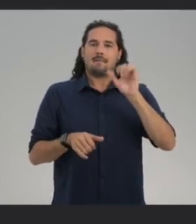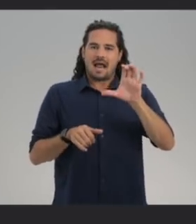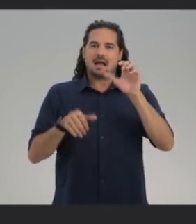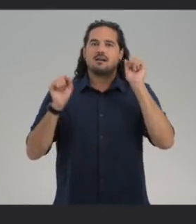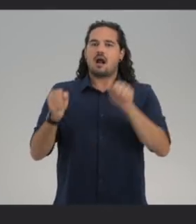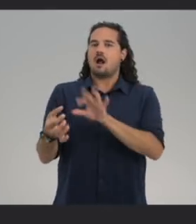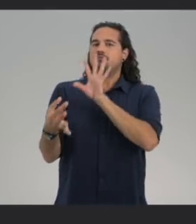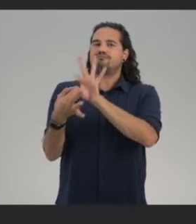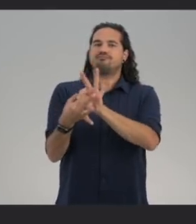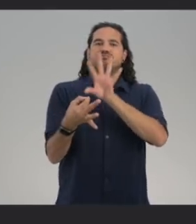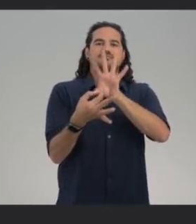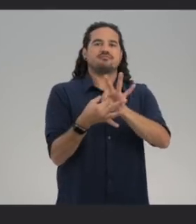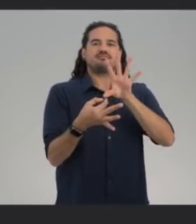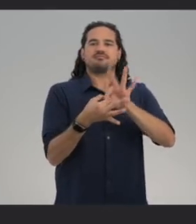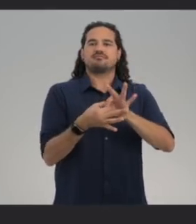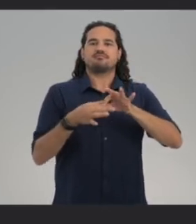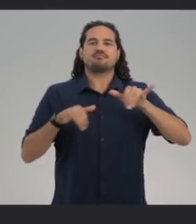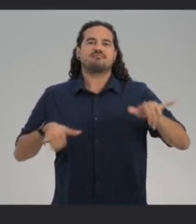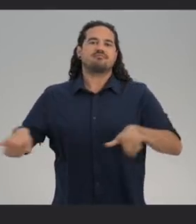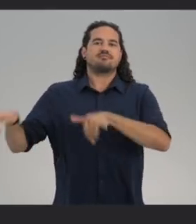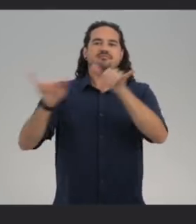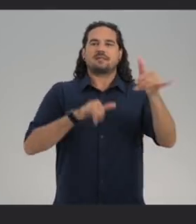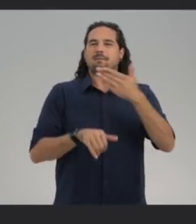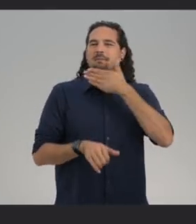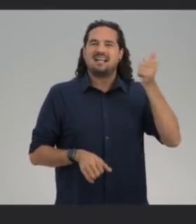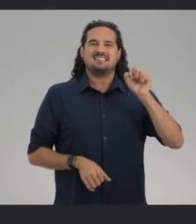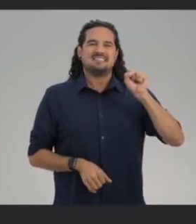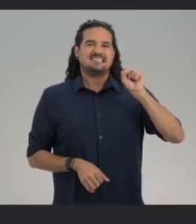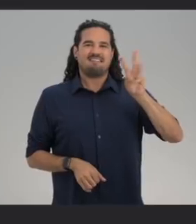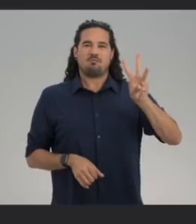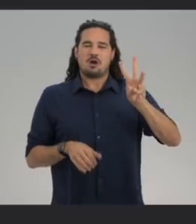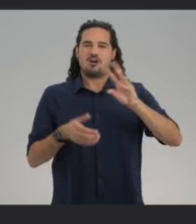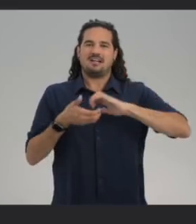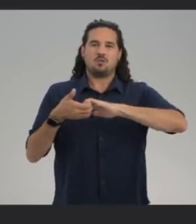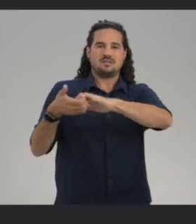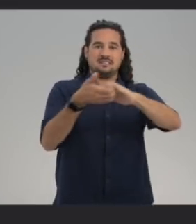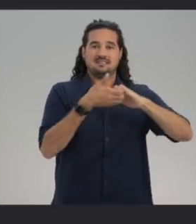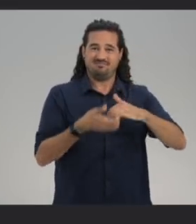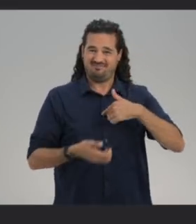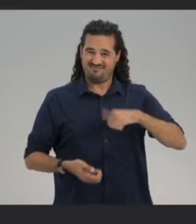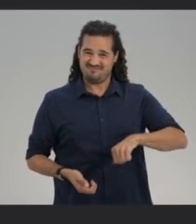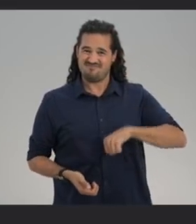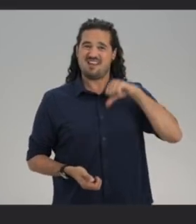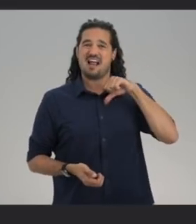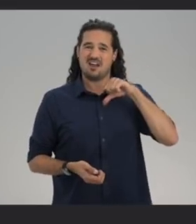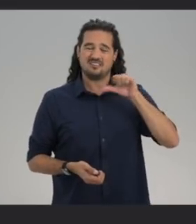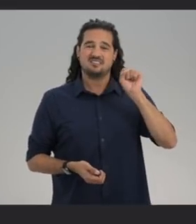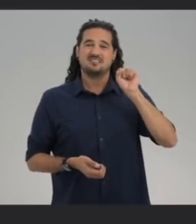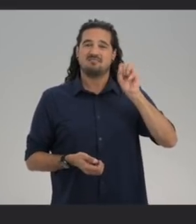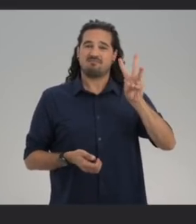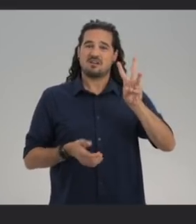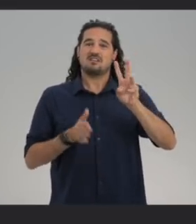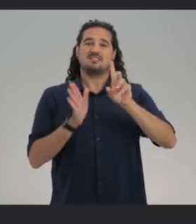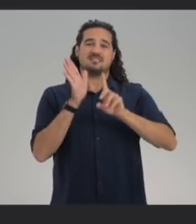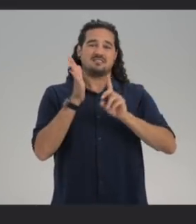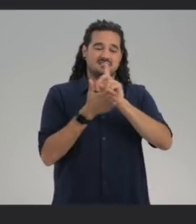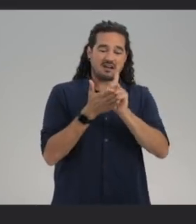and most vibrant software ecosystem. We're also proud that these products have been carefully designed to support our net-zero carbon goal.